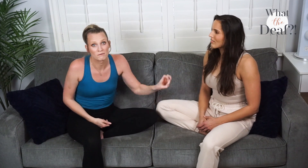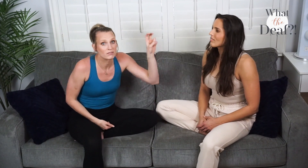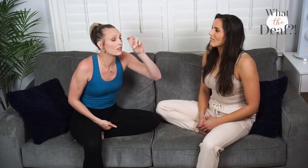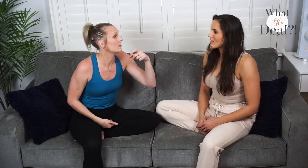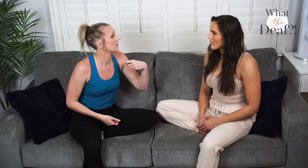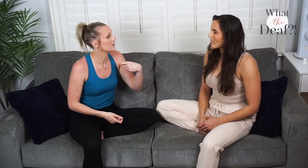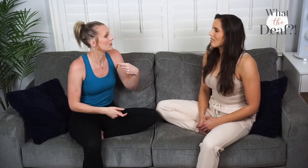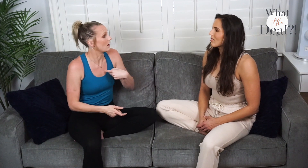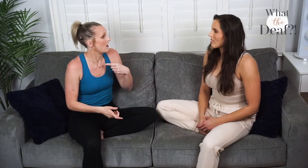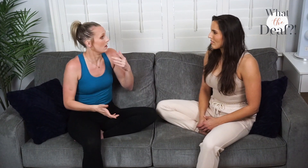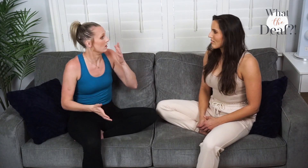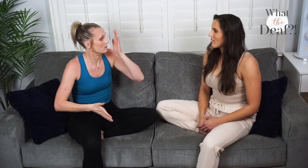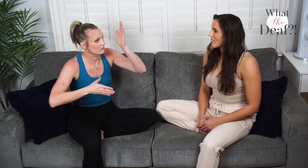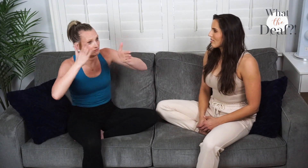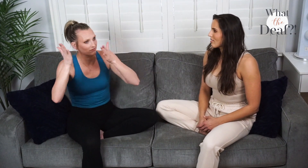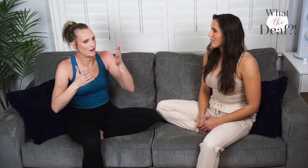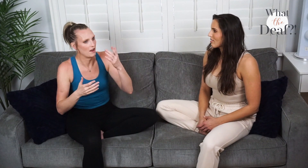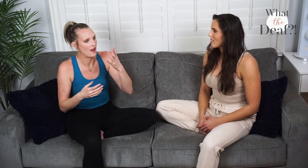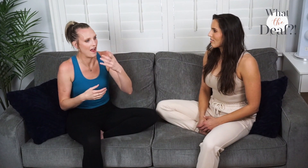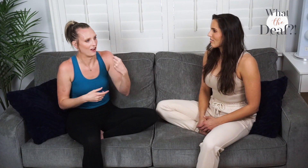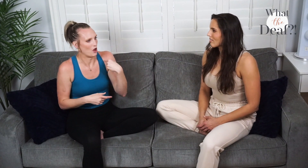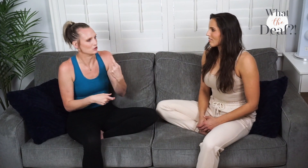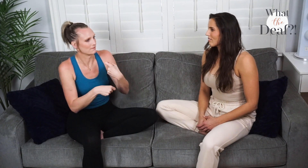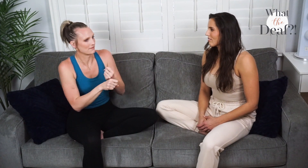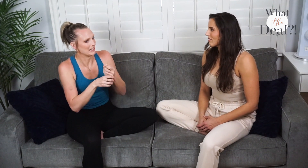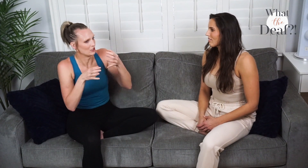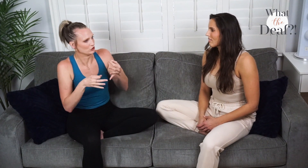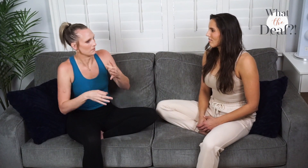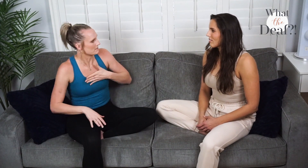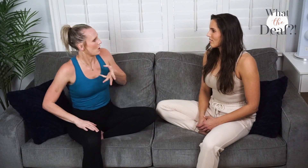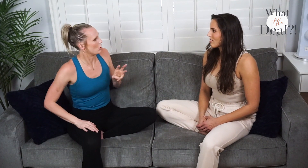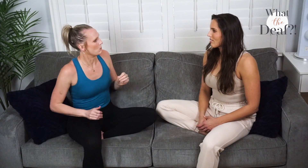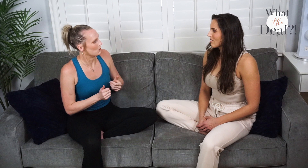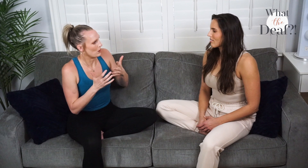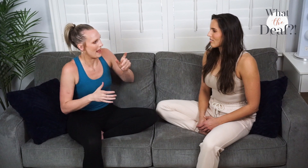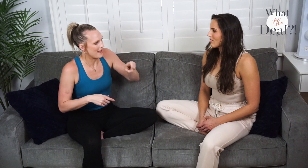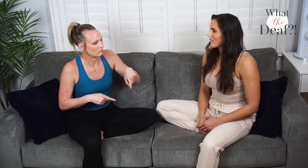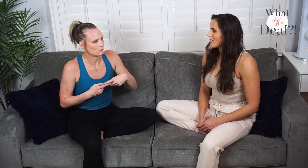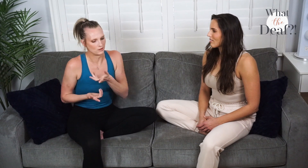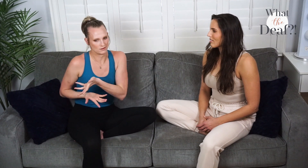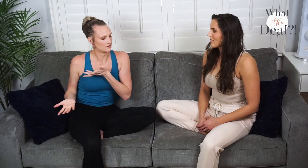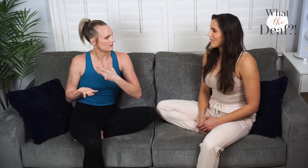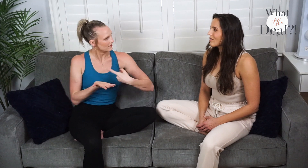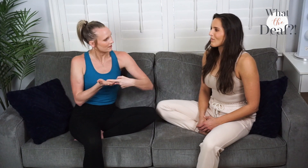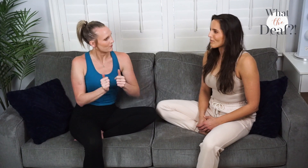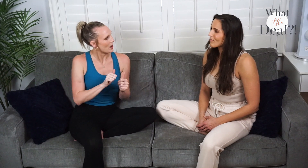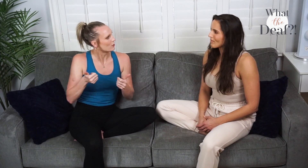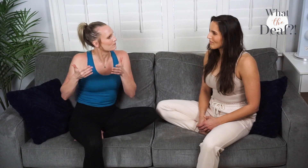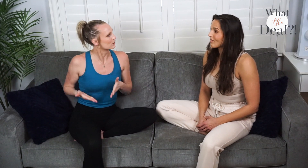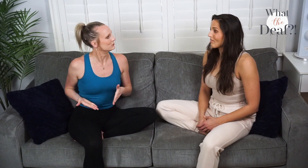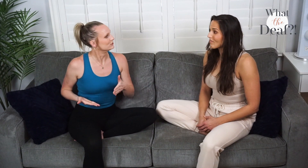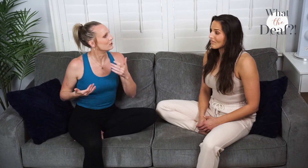I traveled by myself, I would go places and I always made decisions on my own without having to discuss it with another person.